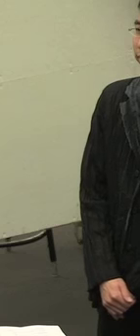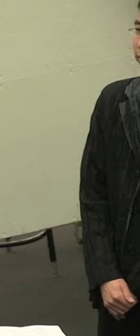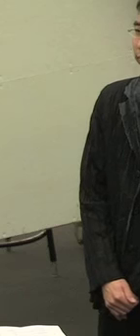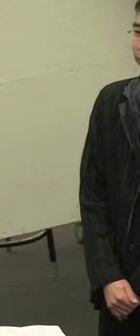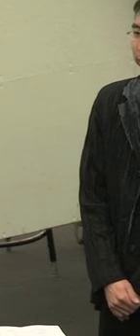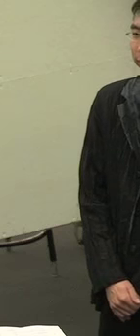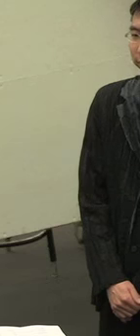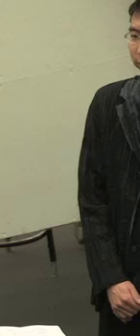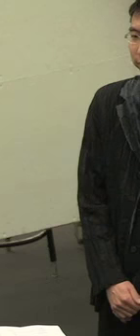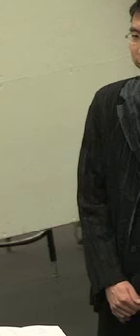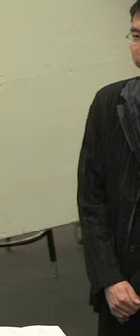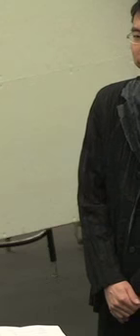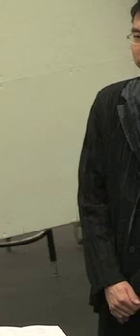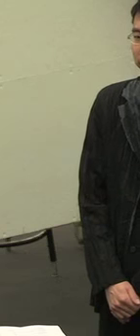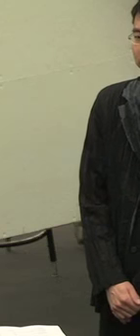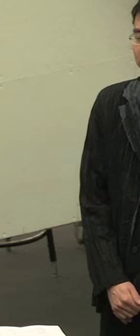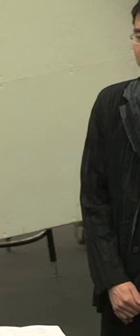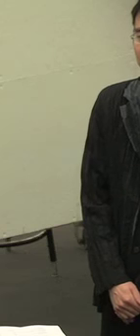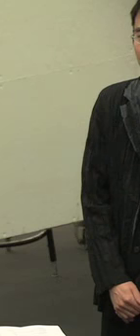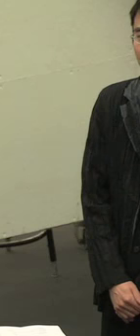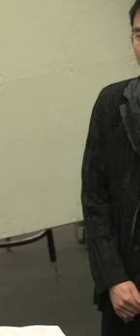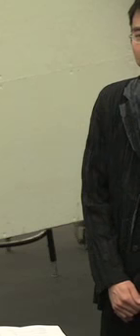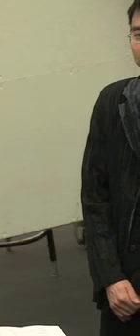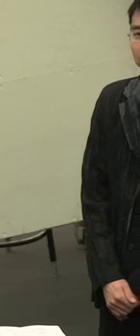and many of the projects in Tokyo.